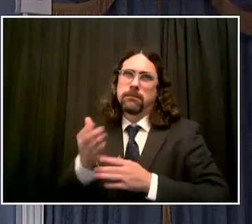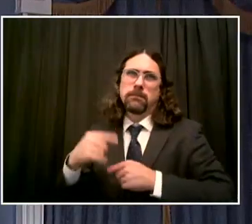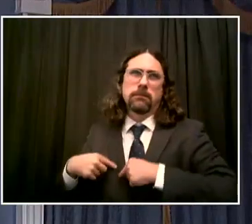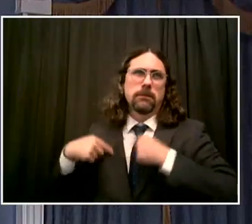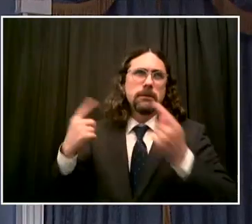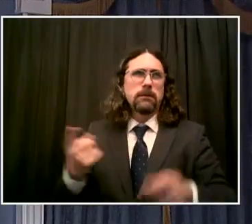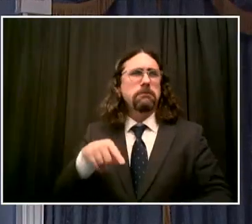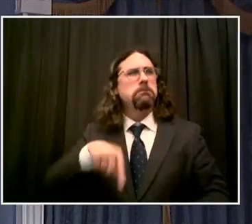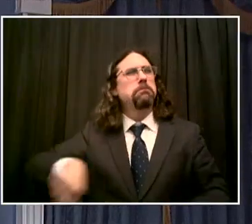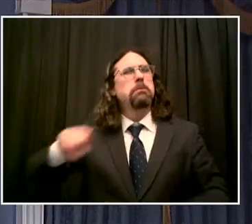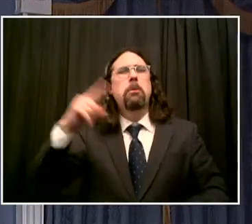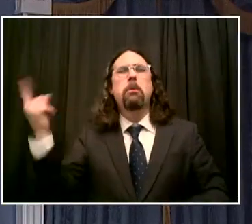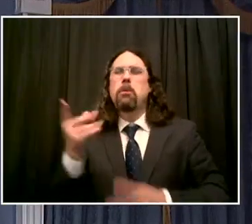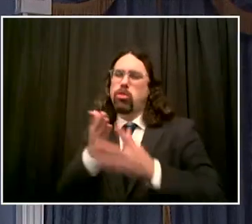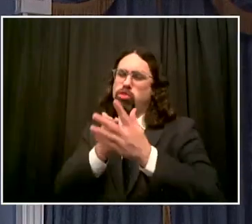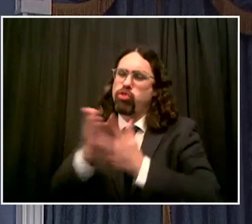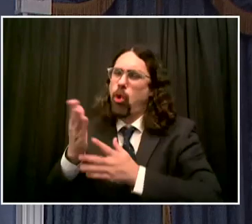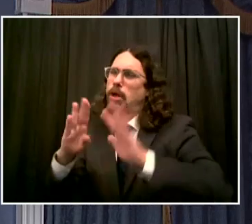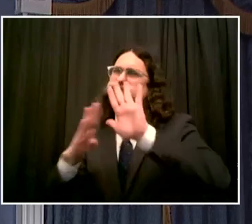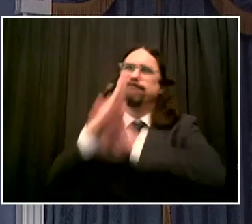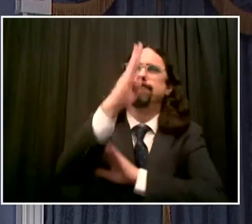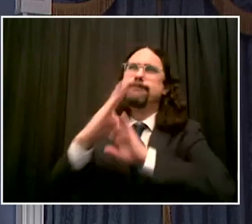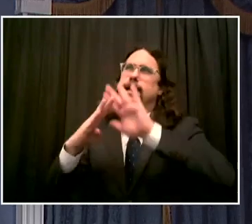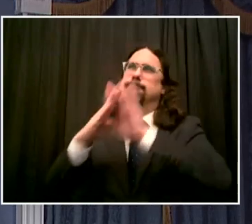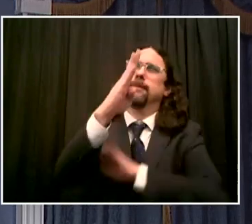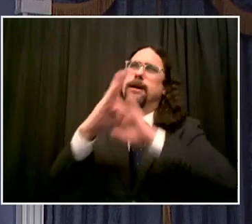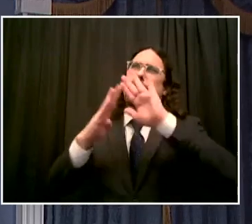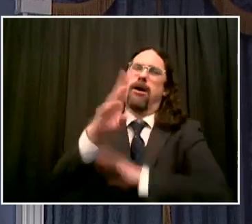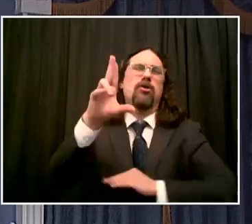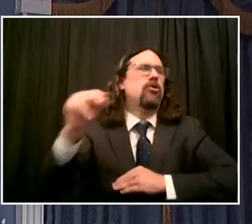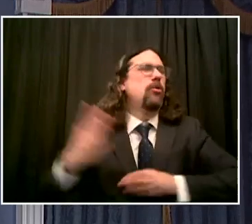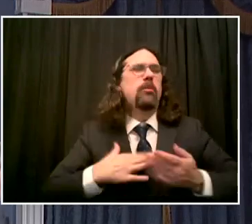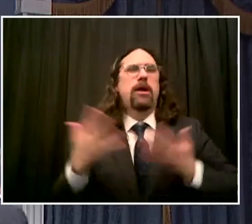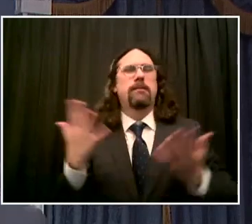THE PEOPLE WILL MOVE US FORWARD. WILL FIND A BETTER DAY IN THIS